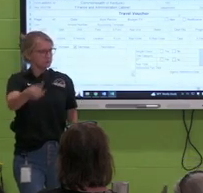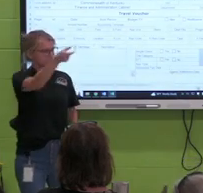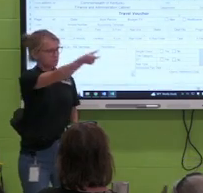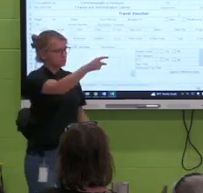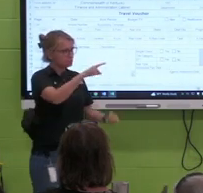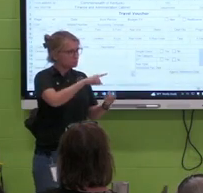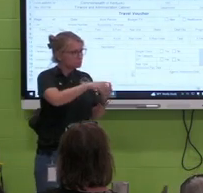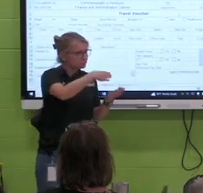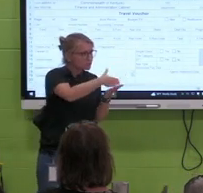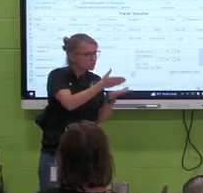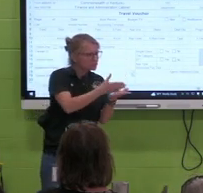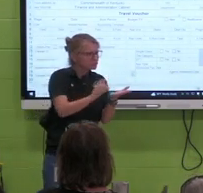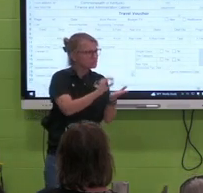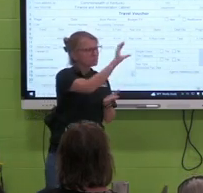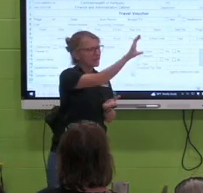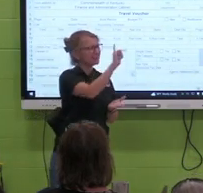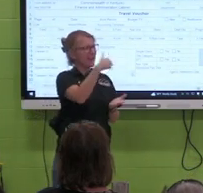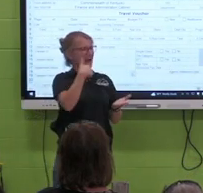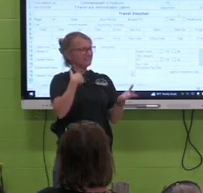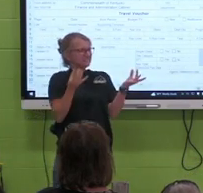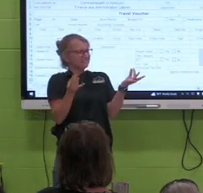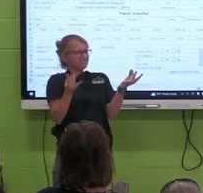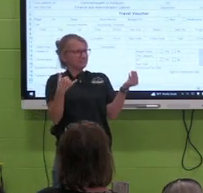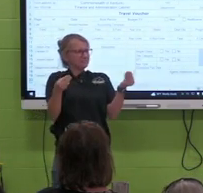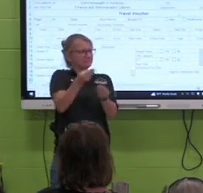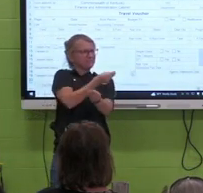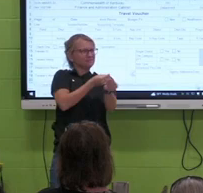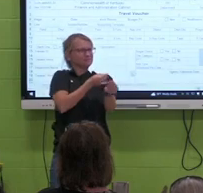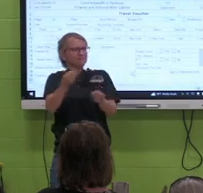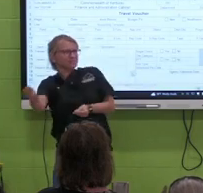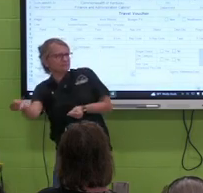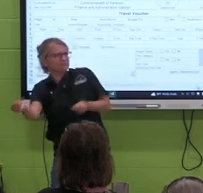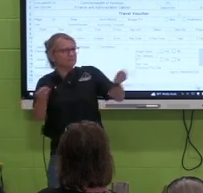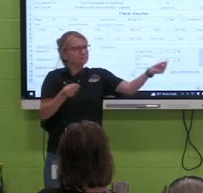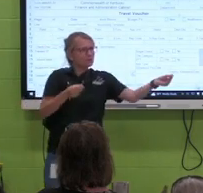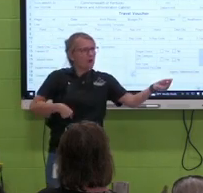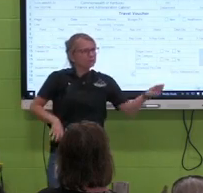whatever and if you want to buy give your money to whatever we would put it in a budget but now